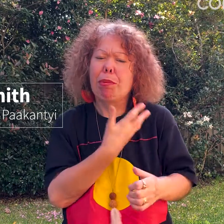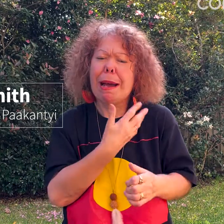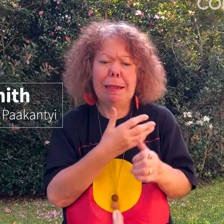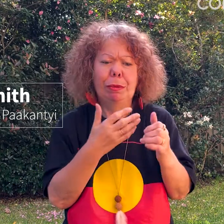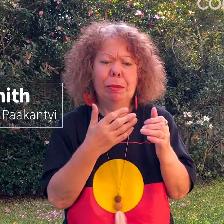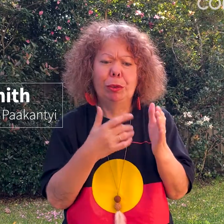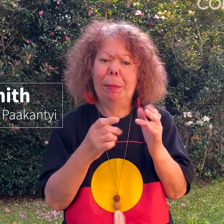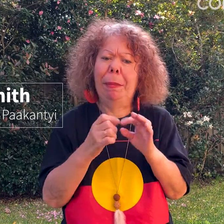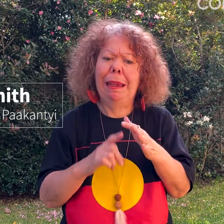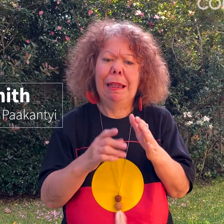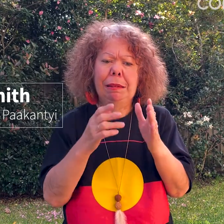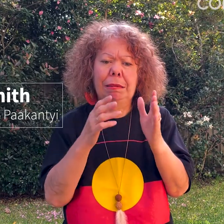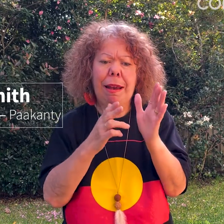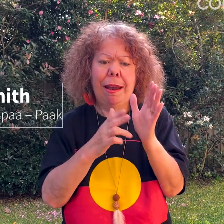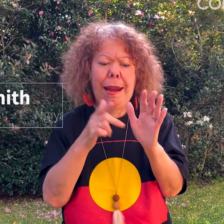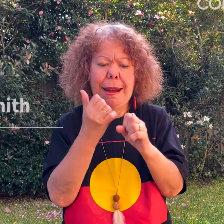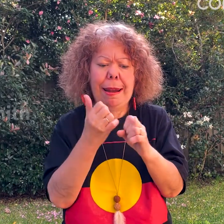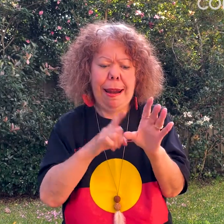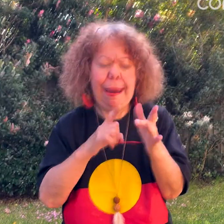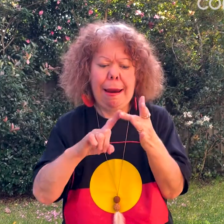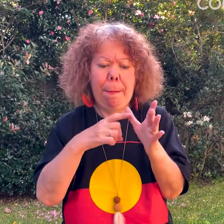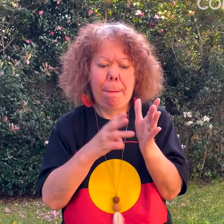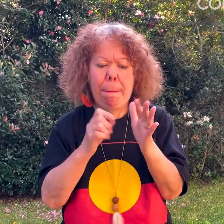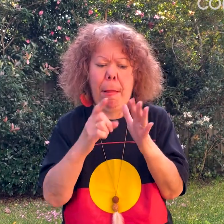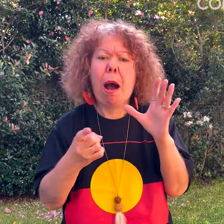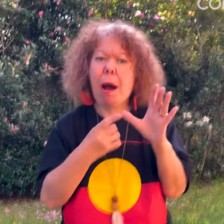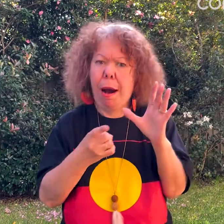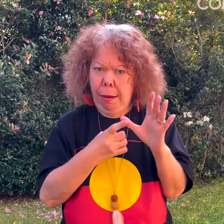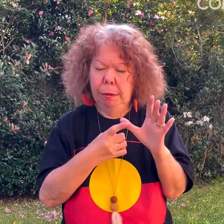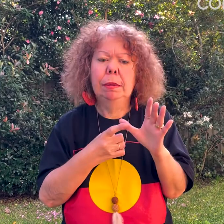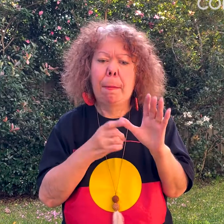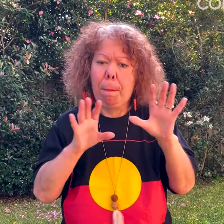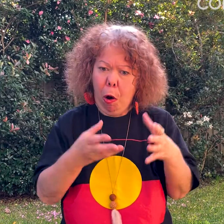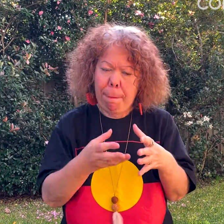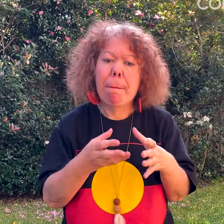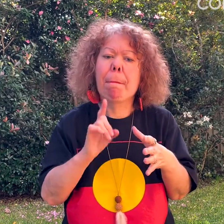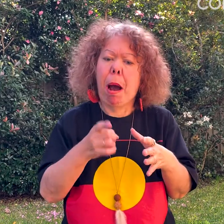and I’m proud to be from the Ngiyampaa mob,